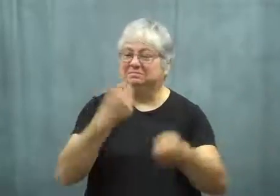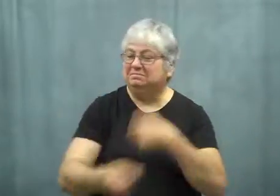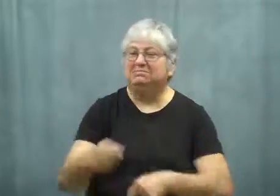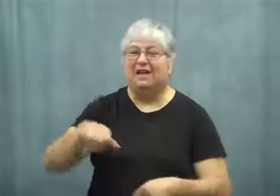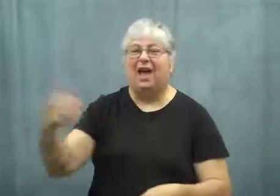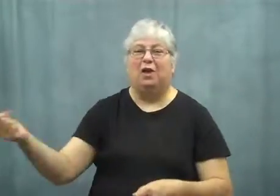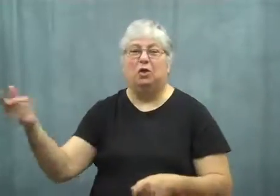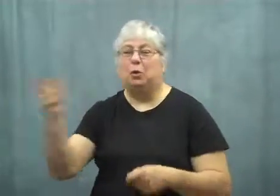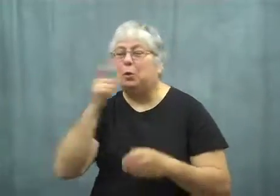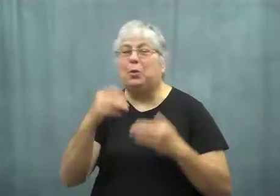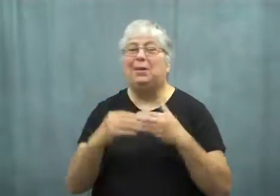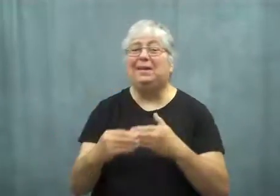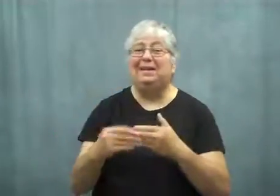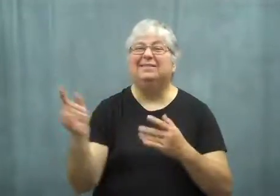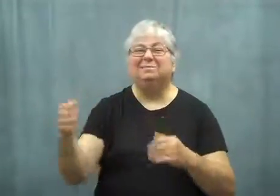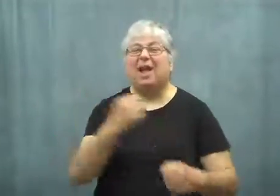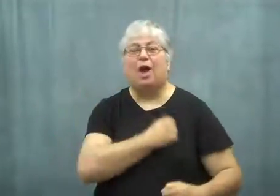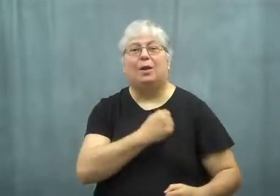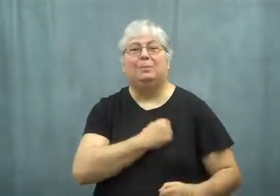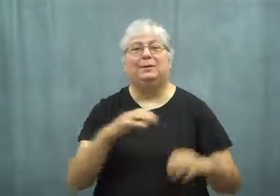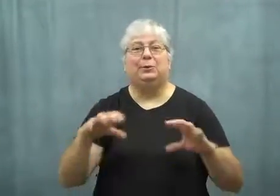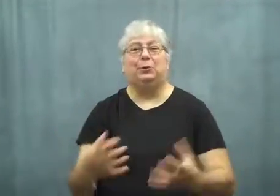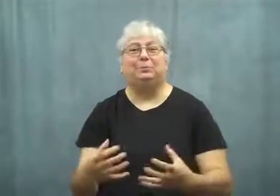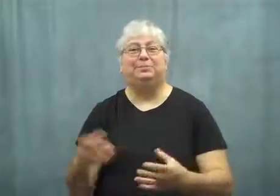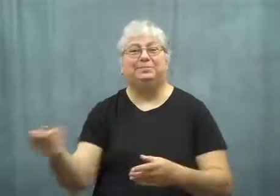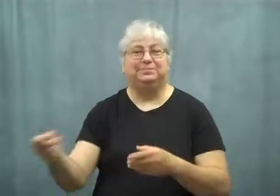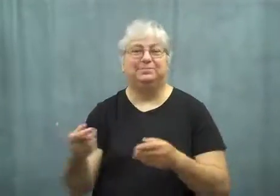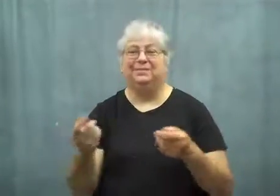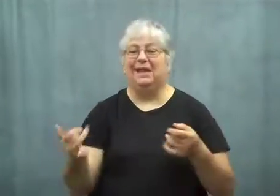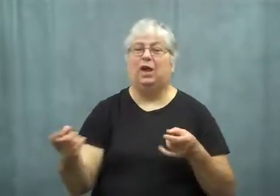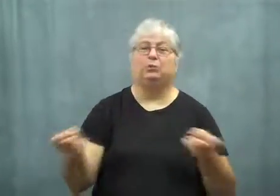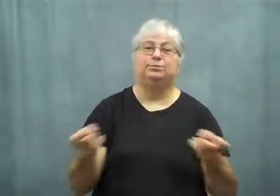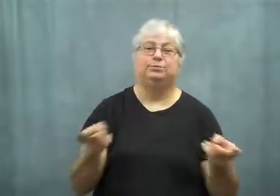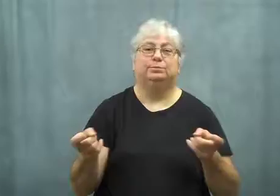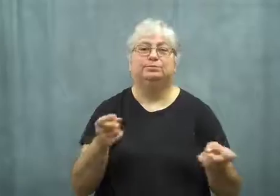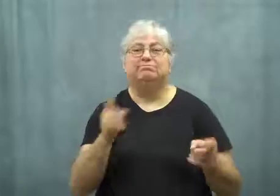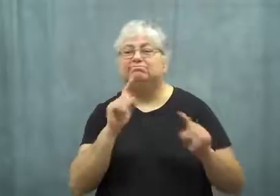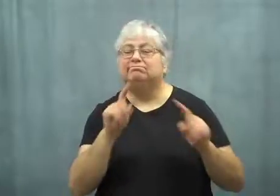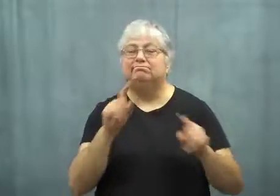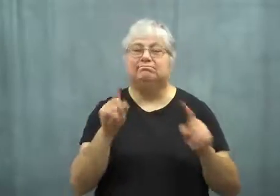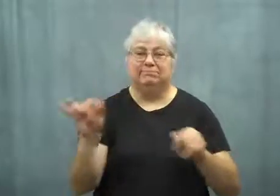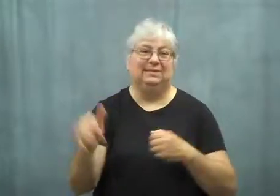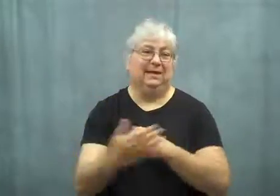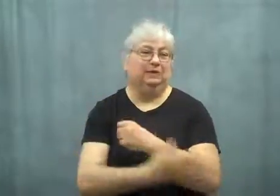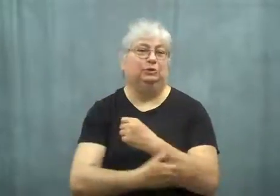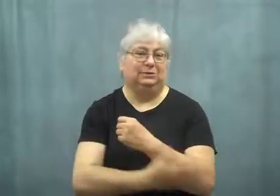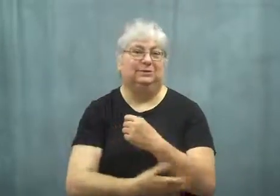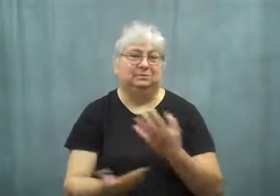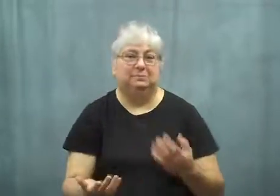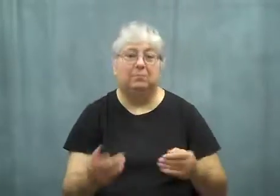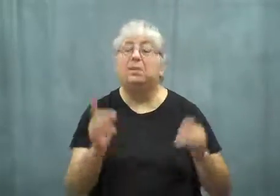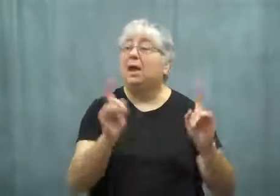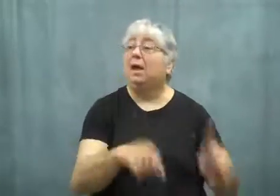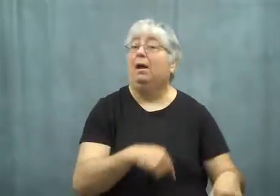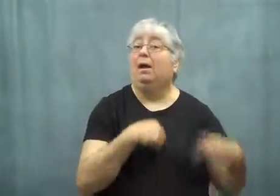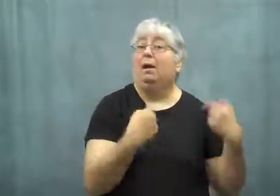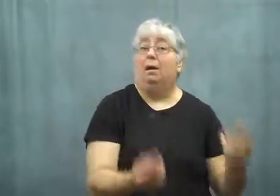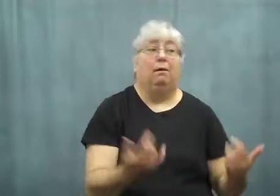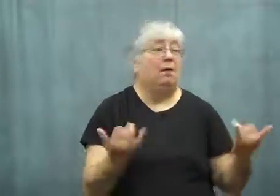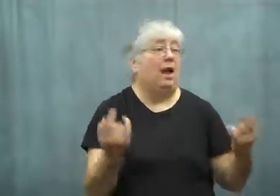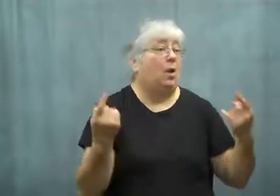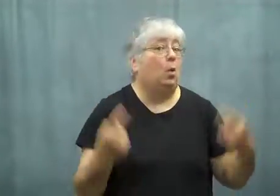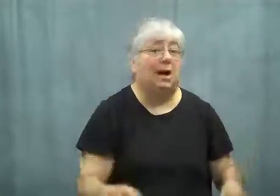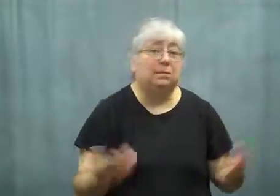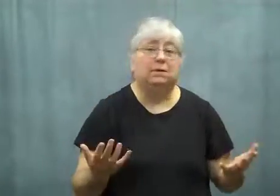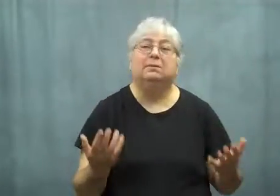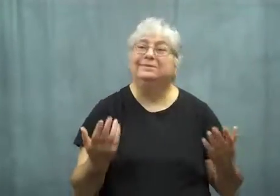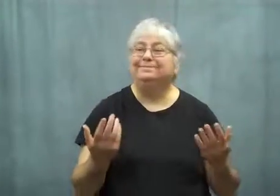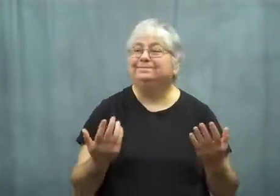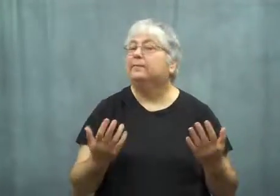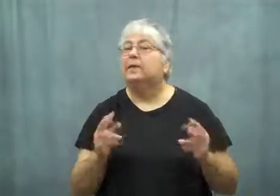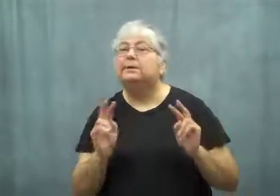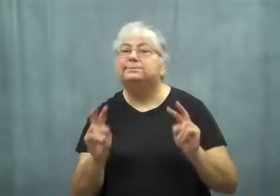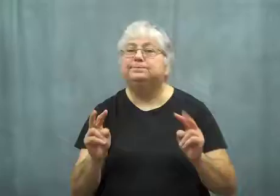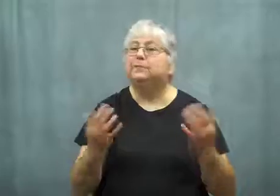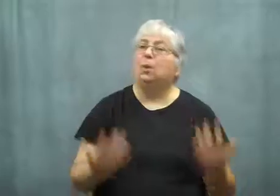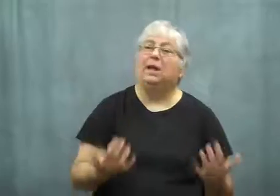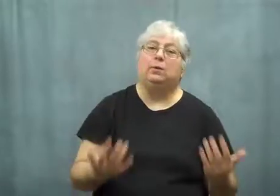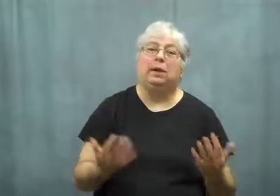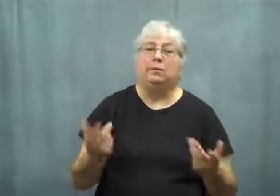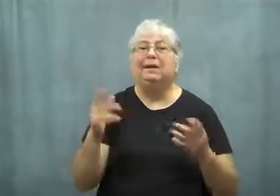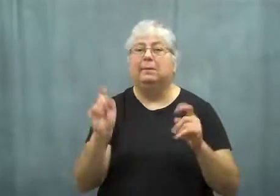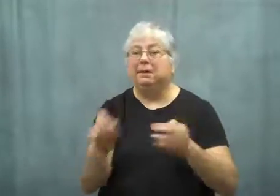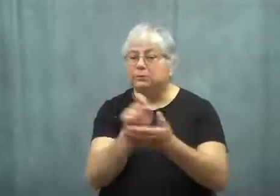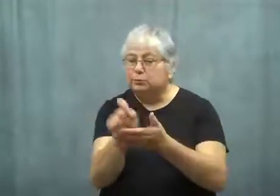A group of military leaders now rule the country.